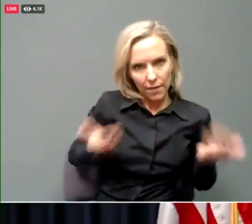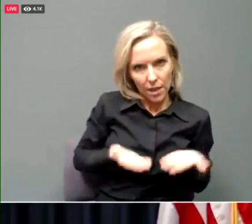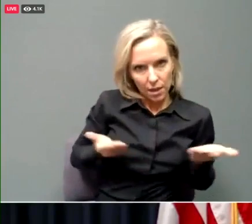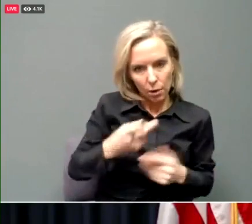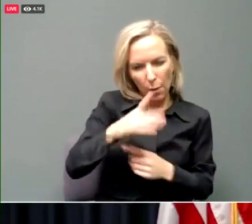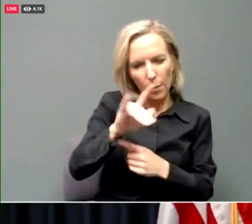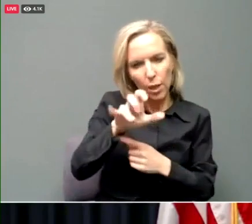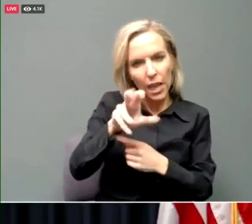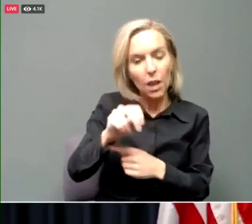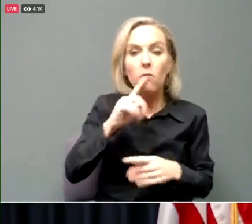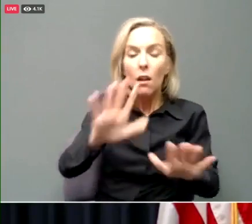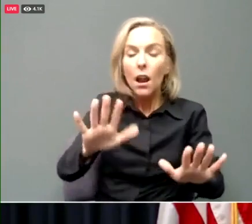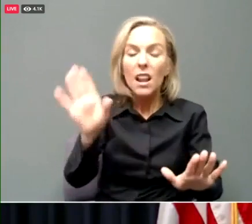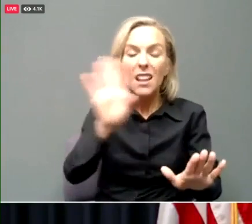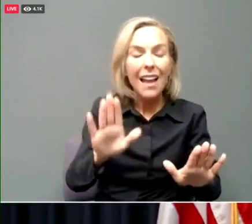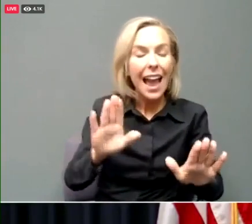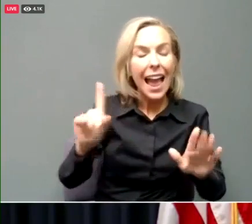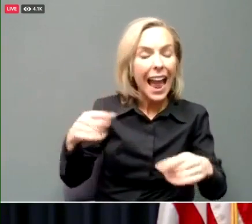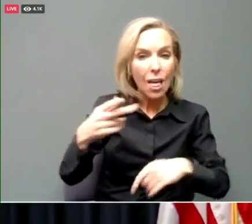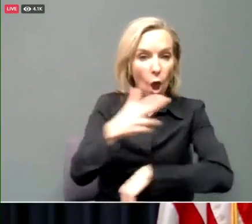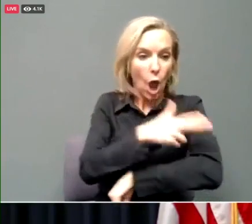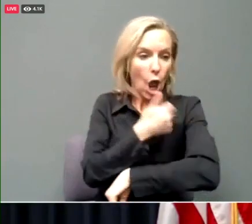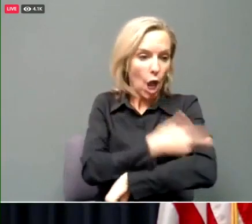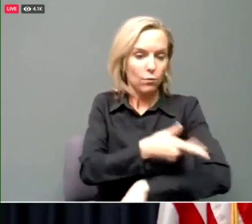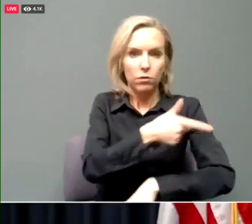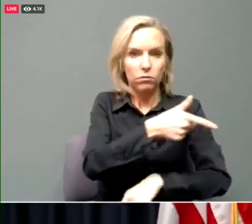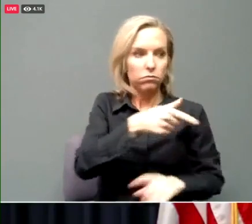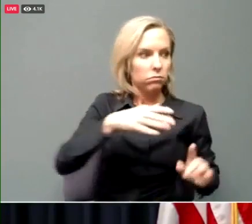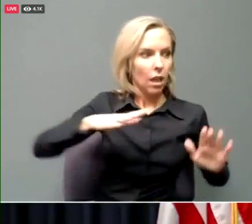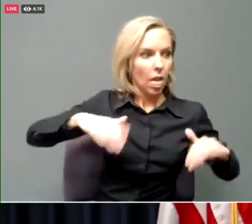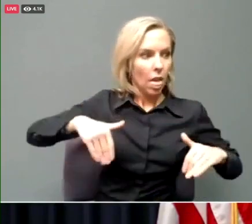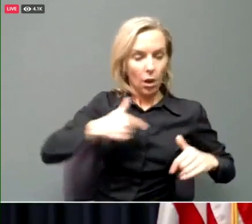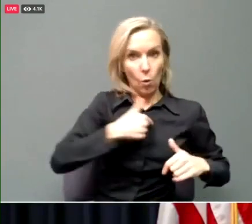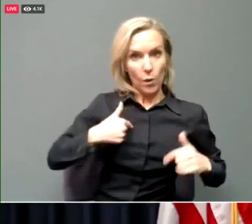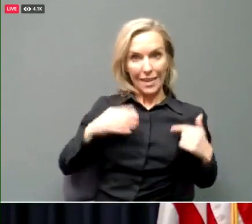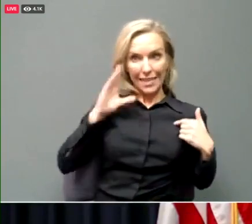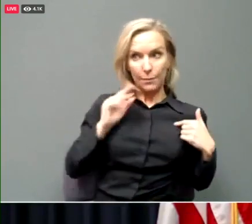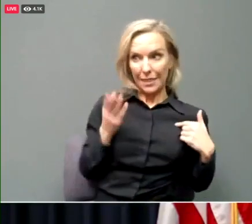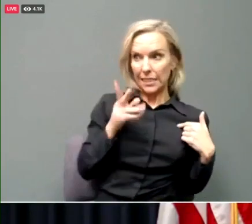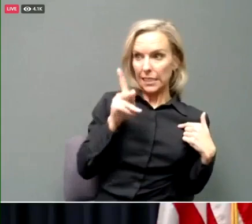yet. Get overrun and overwhelmed. That's a lot of hard work from a lot of